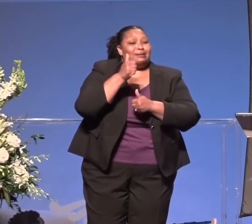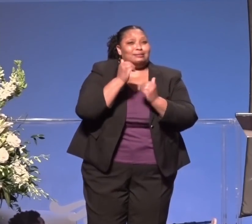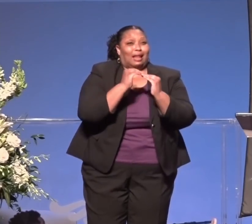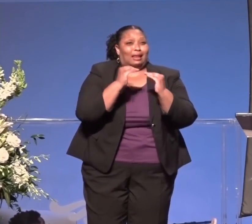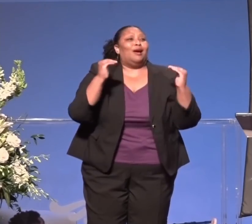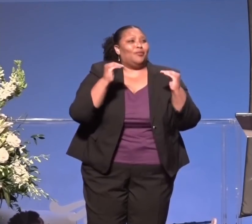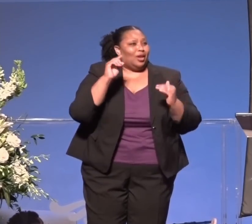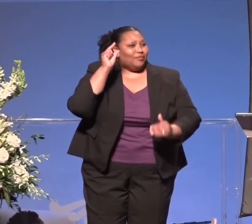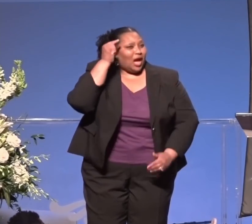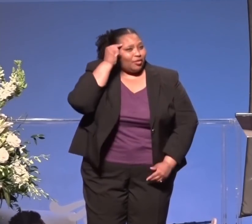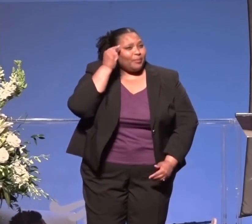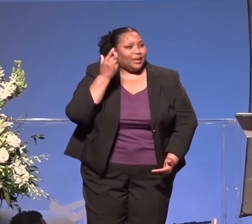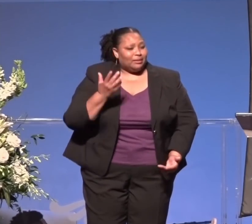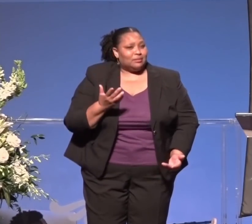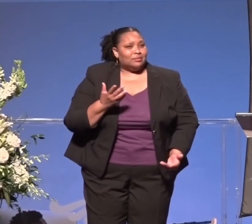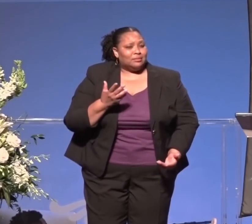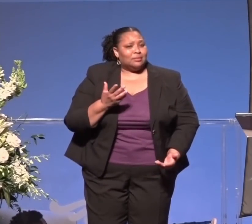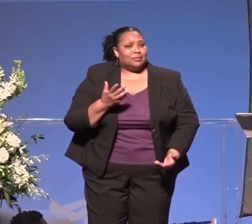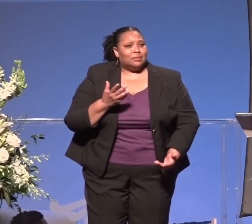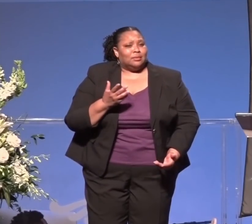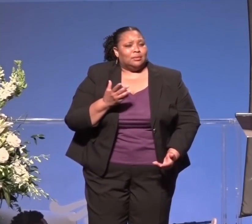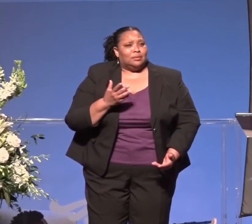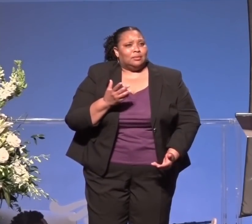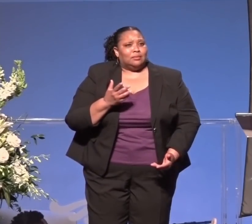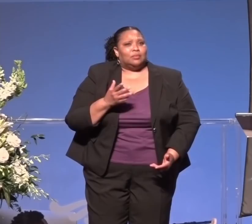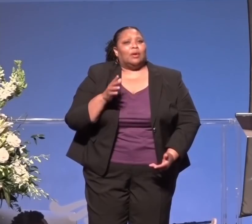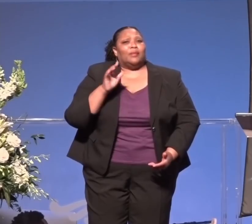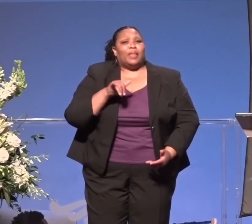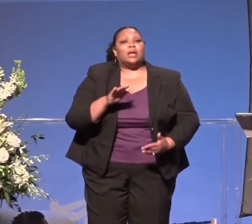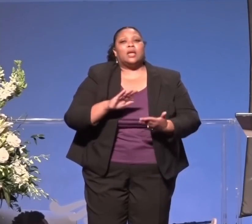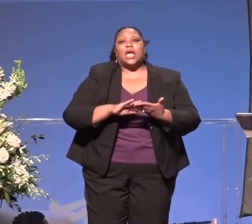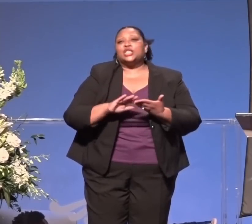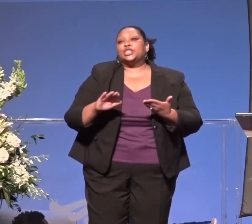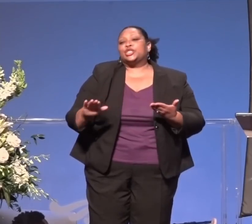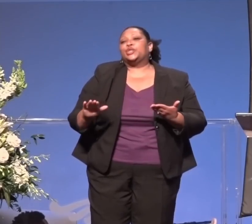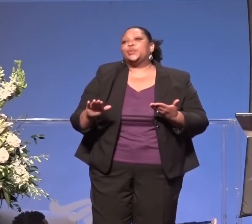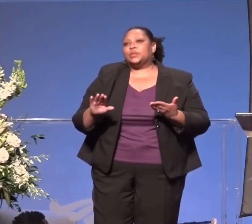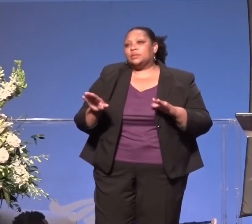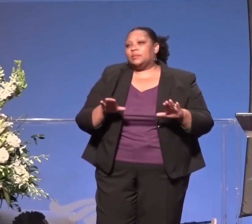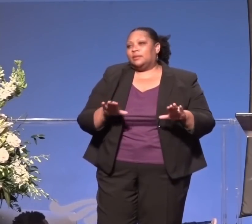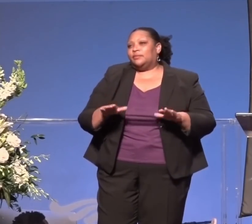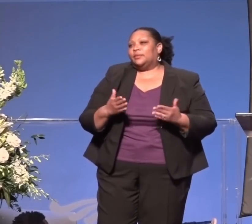COPS BEFORE THIS THAT GOT AWAY WITH THIS? AND WHEN THEY HAVE THE HIGHEST